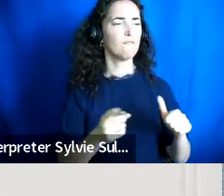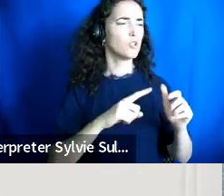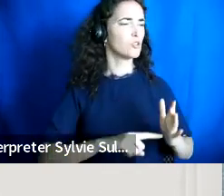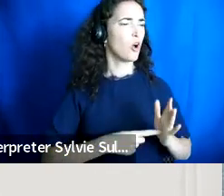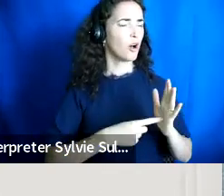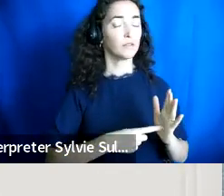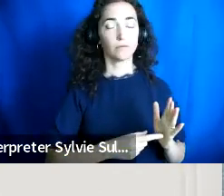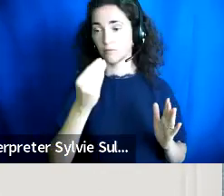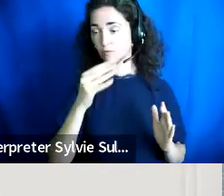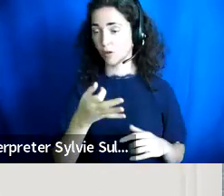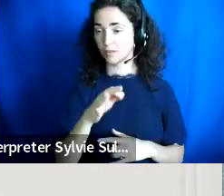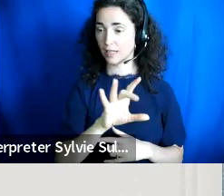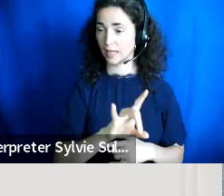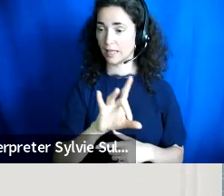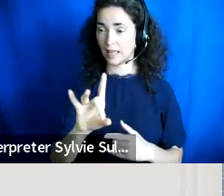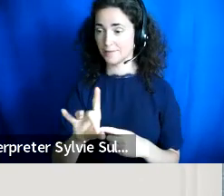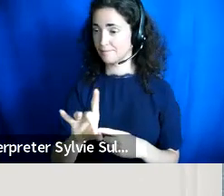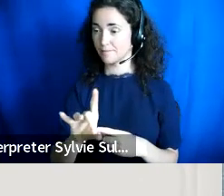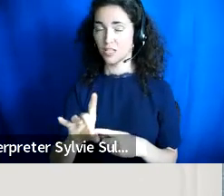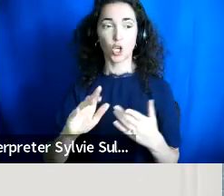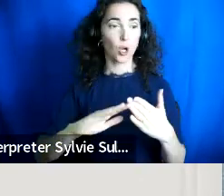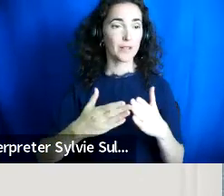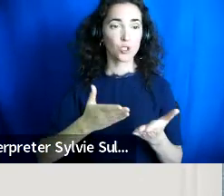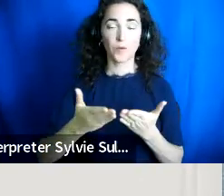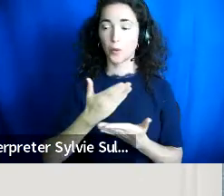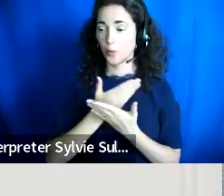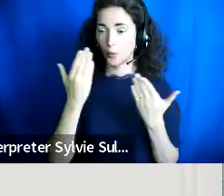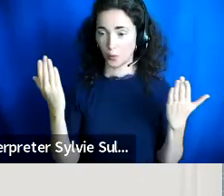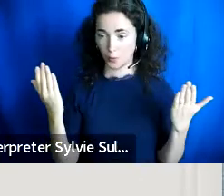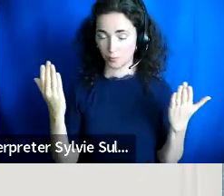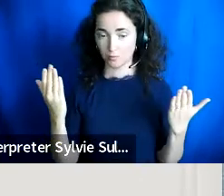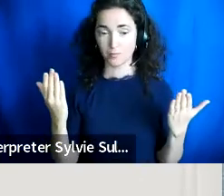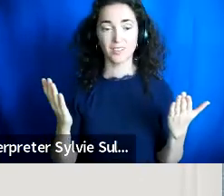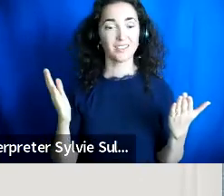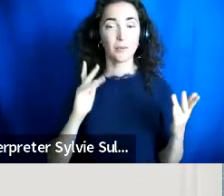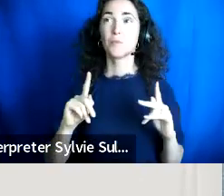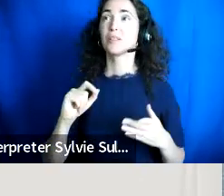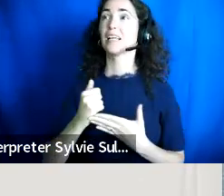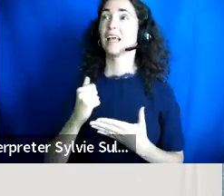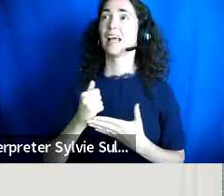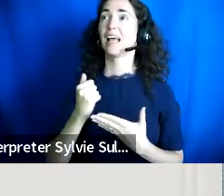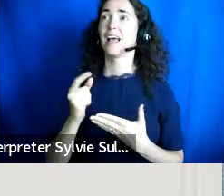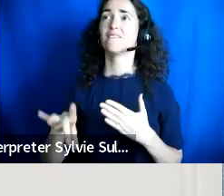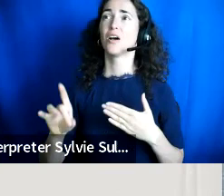There are no calling community based services and a lot of times people couldn't get the help they needed.